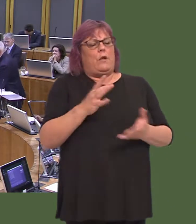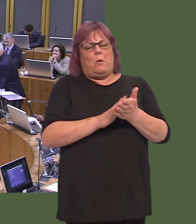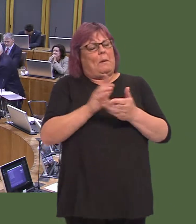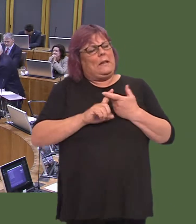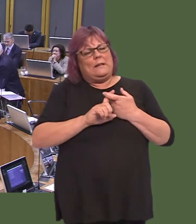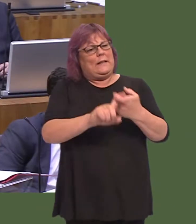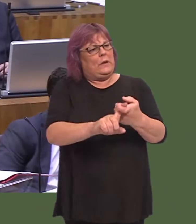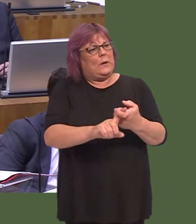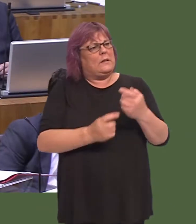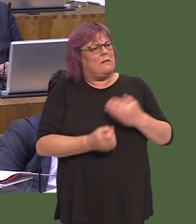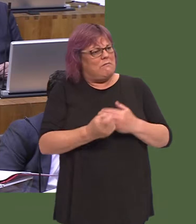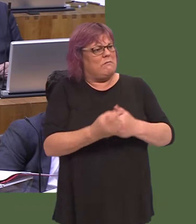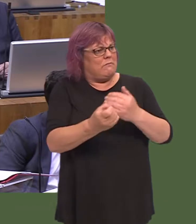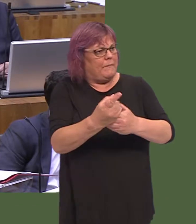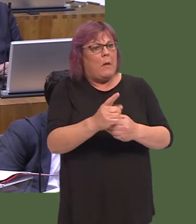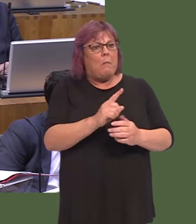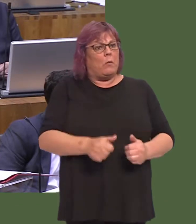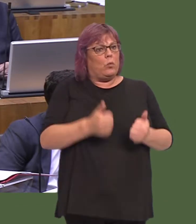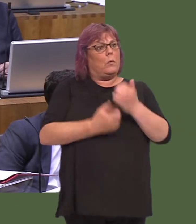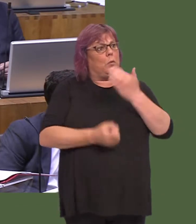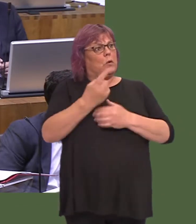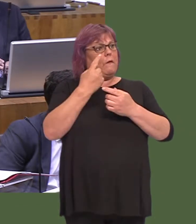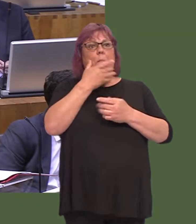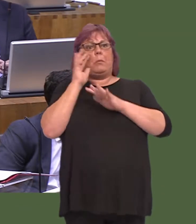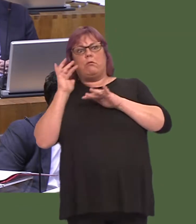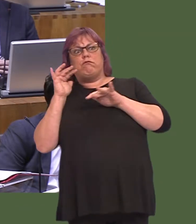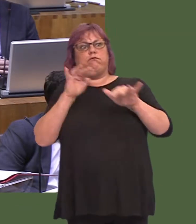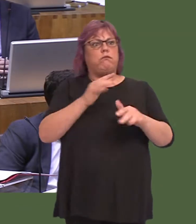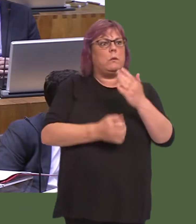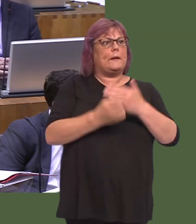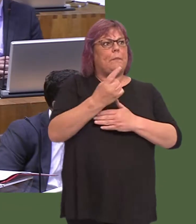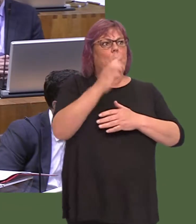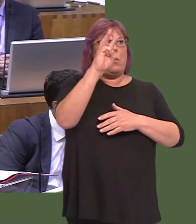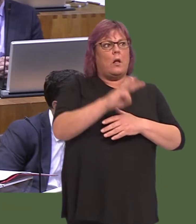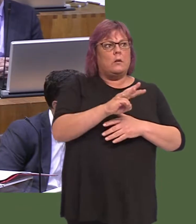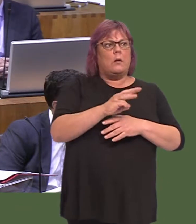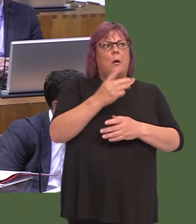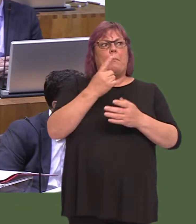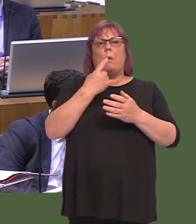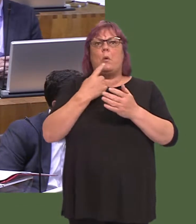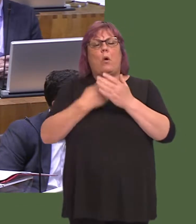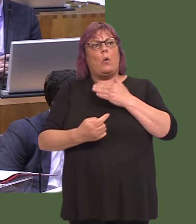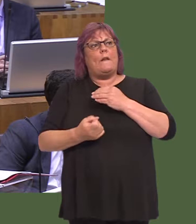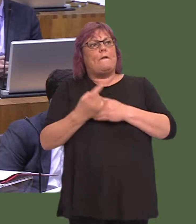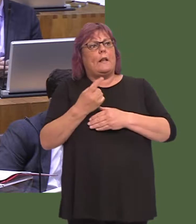But he is right to say, of course, that it's a good way of showcasing Wales. But we don't just attract events to have Welsh teams in them, if I can put it that way.